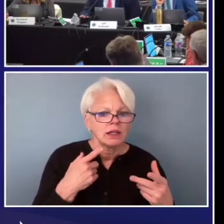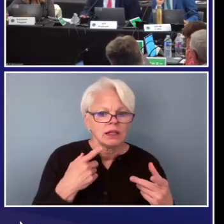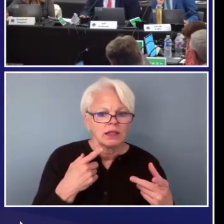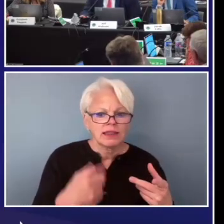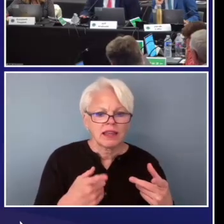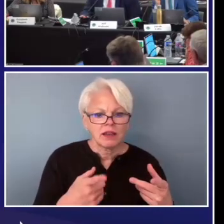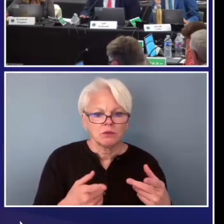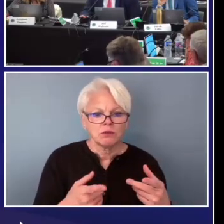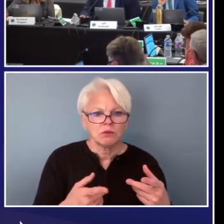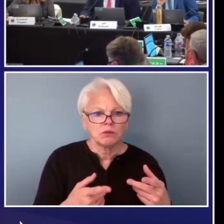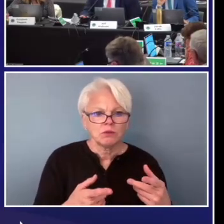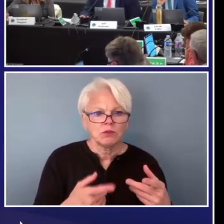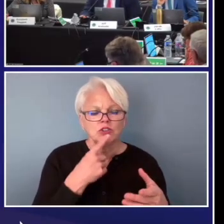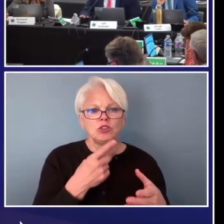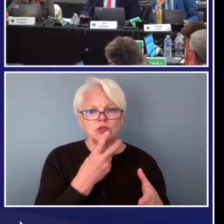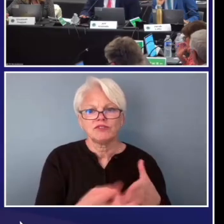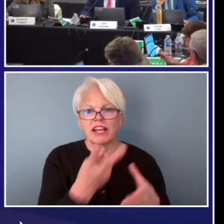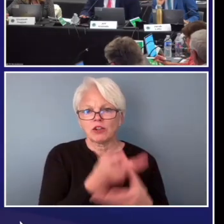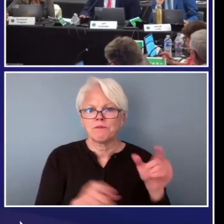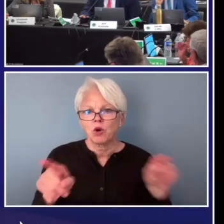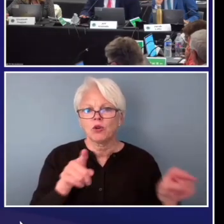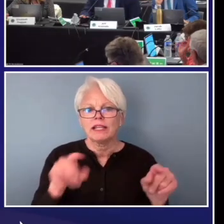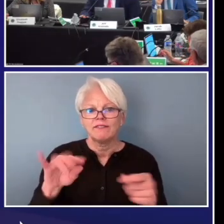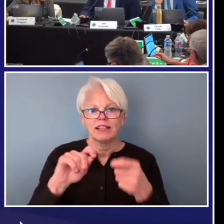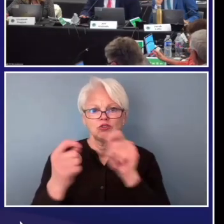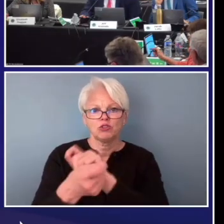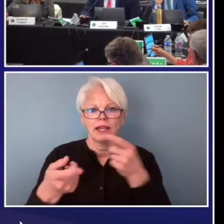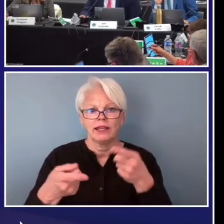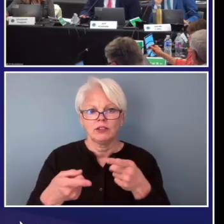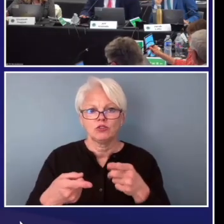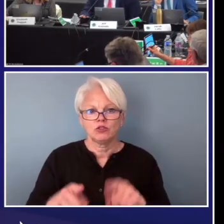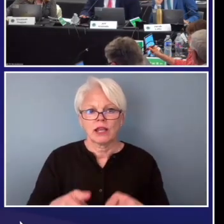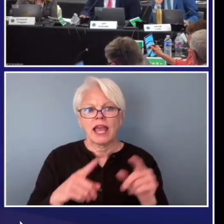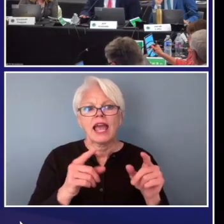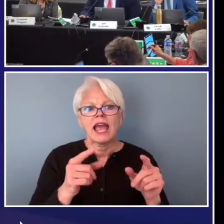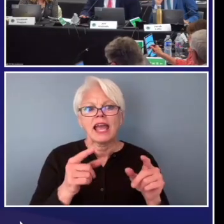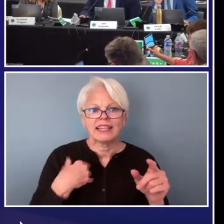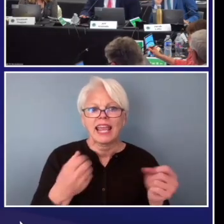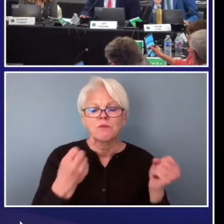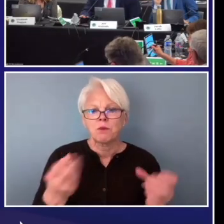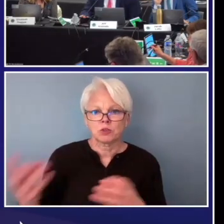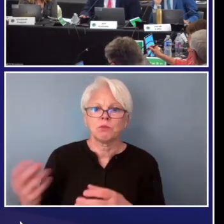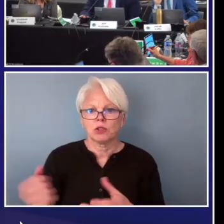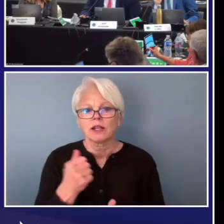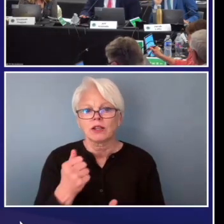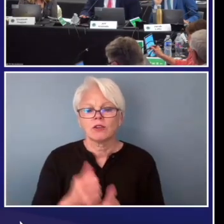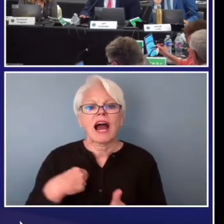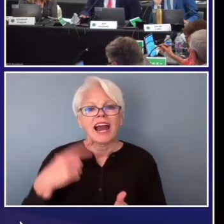When there was a, when there was a change, um, and they had multiple. I think that's dealing with the multiple creditor scenario.